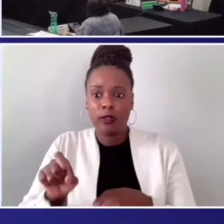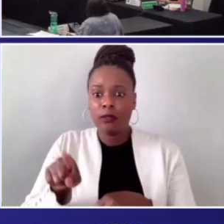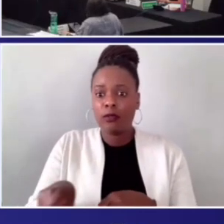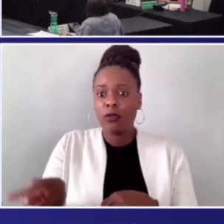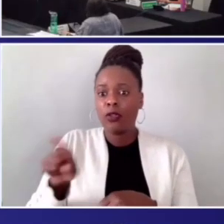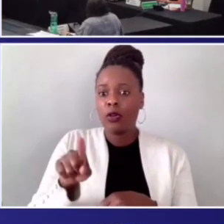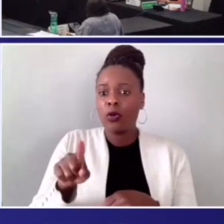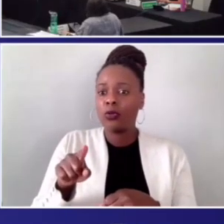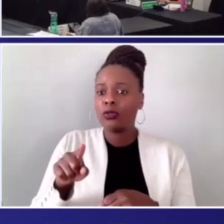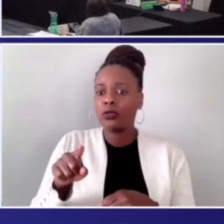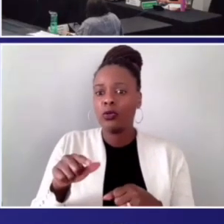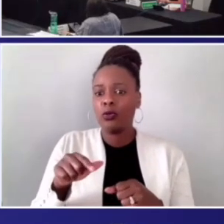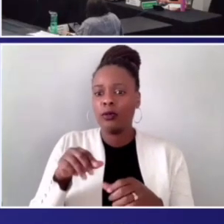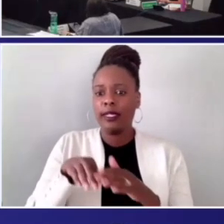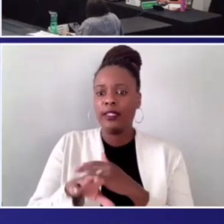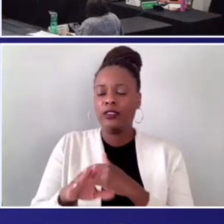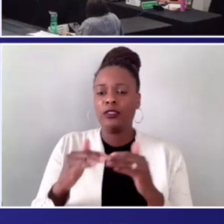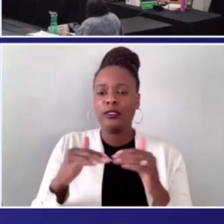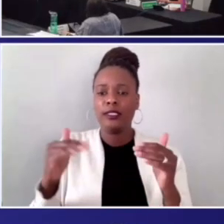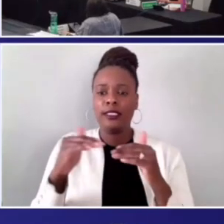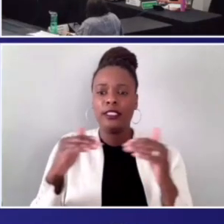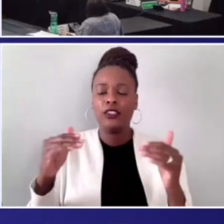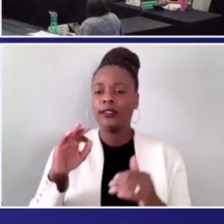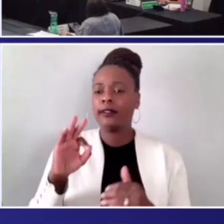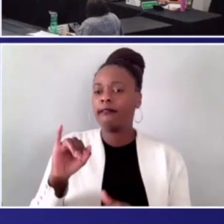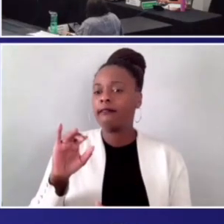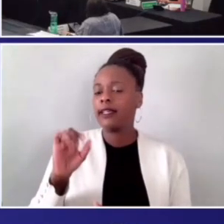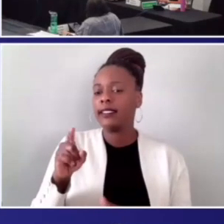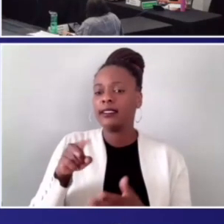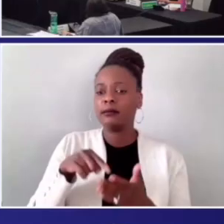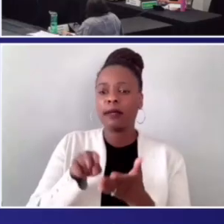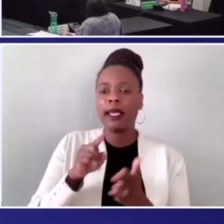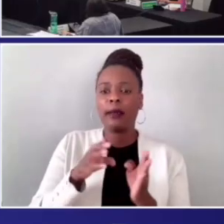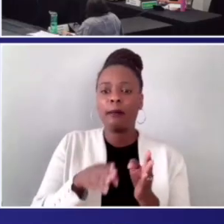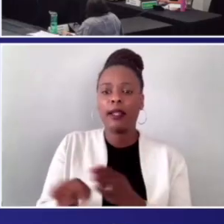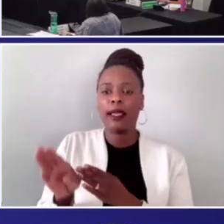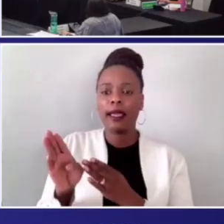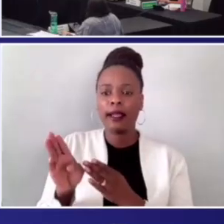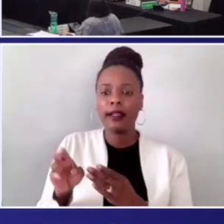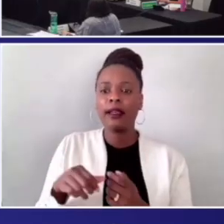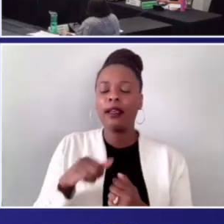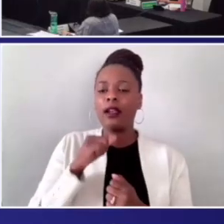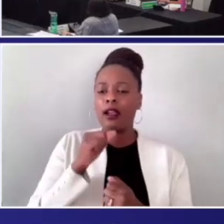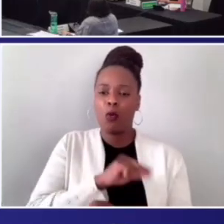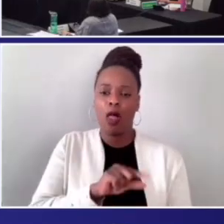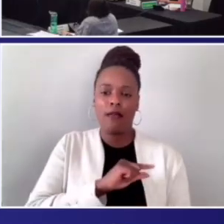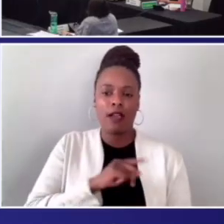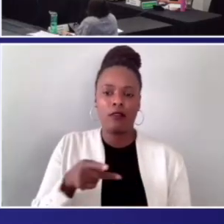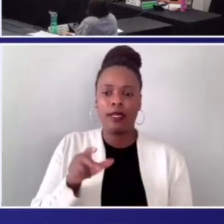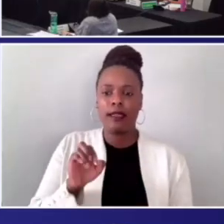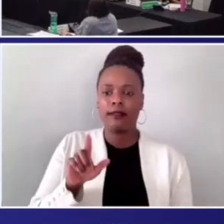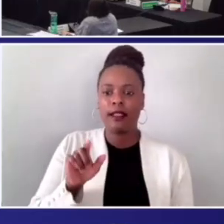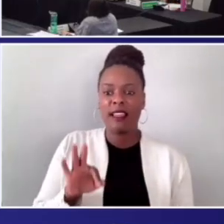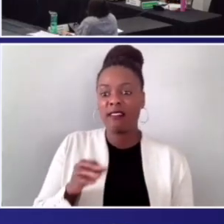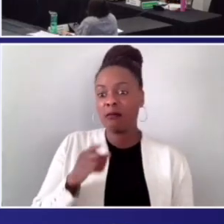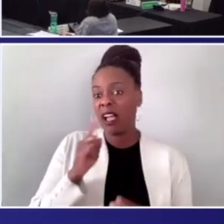qualify for PSLF, either through automatically routing them to PSLF-qualifying plans like RAP,